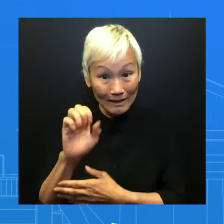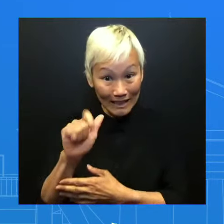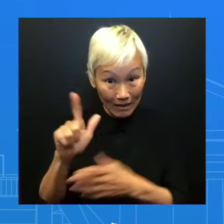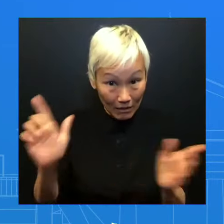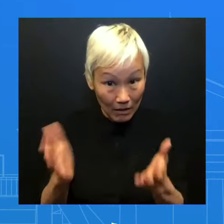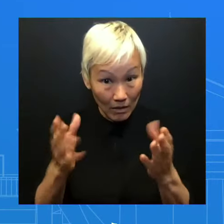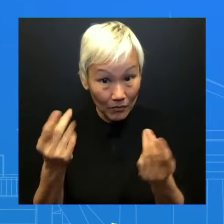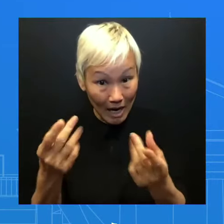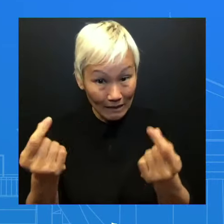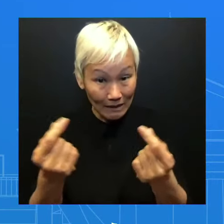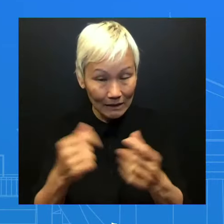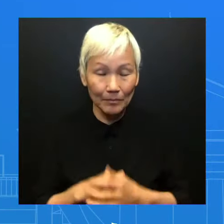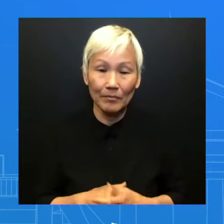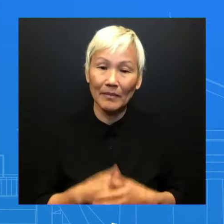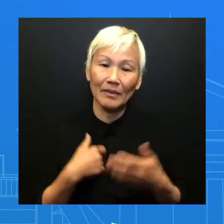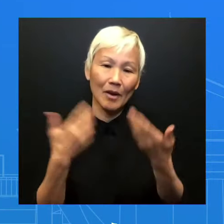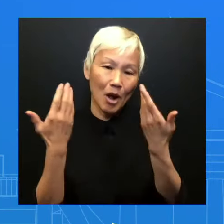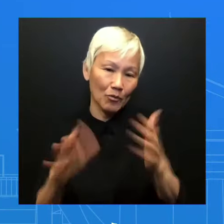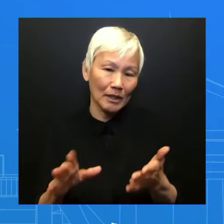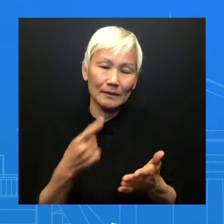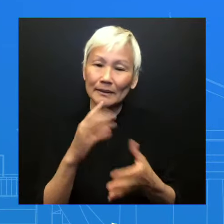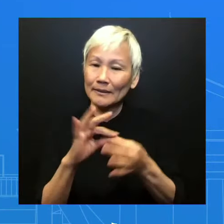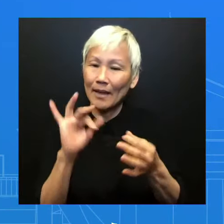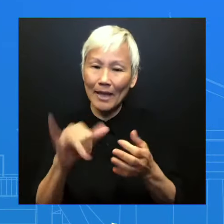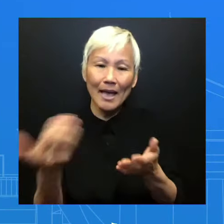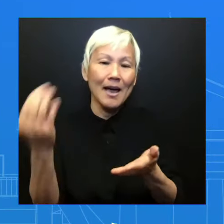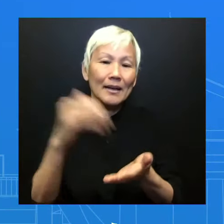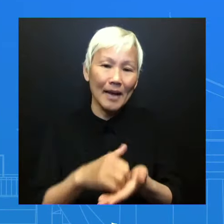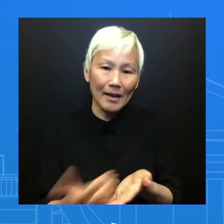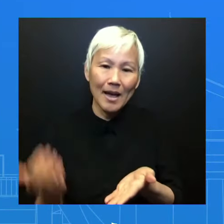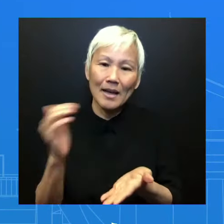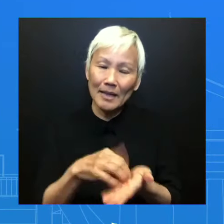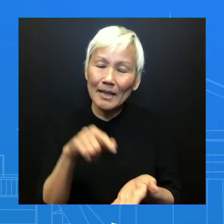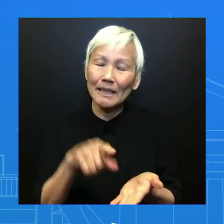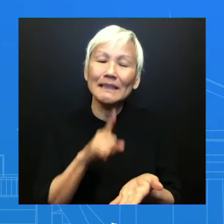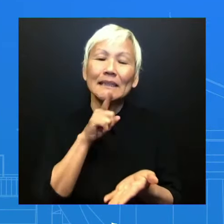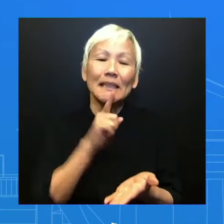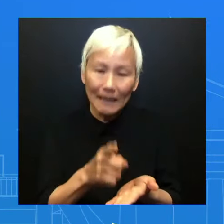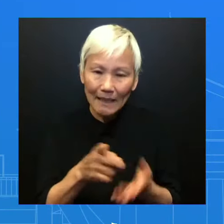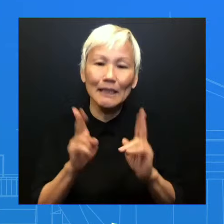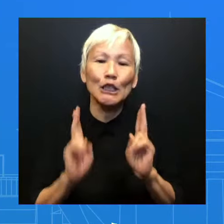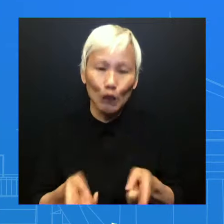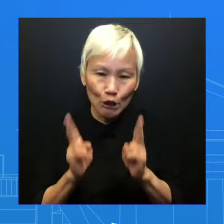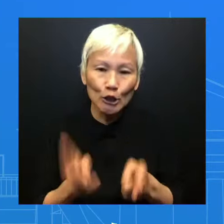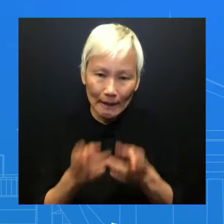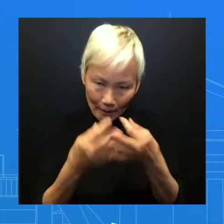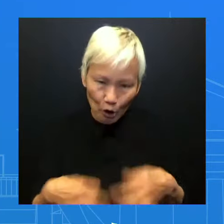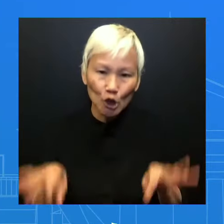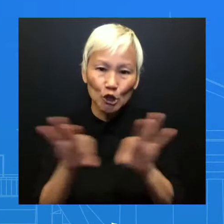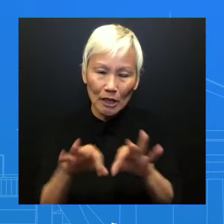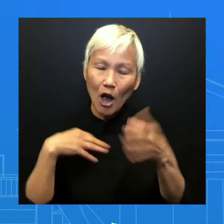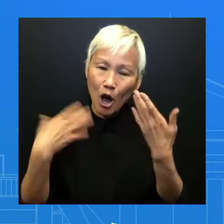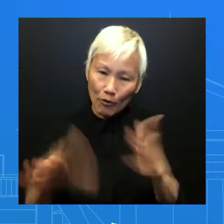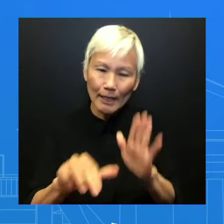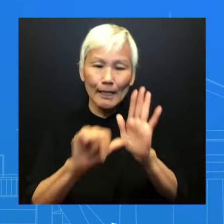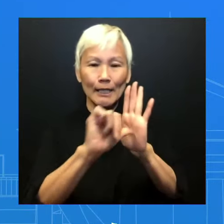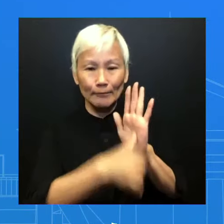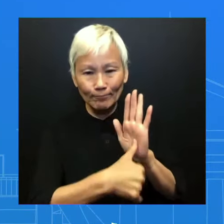We've been very clear about how urgent it is to deal with the debt limit. Again, this is another piece of evidence that we are seeing that lays that out --